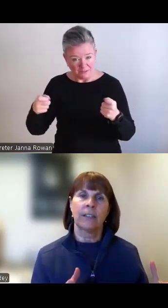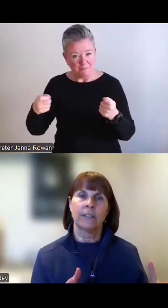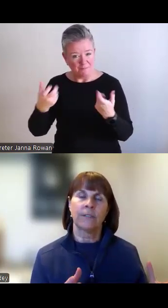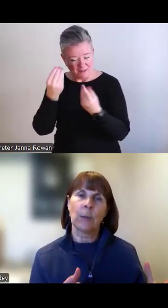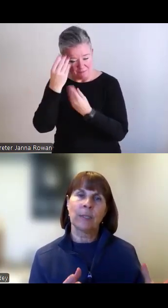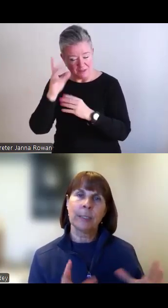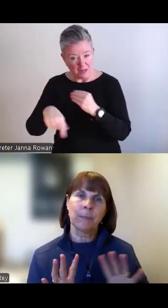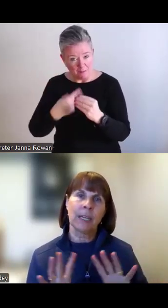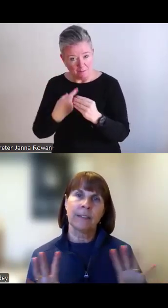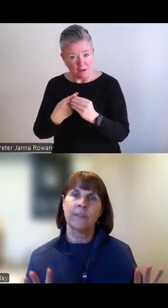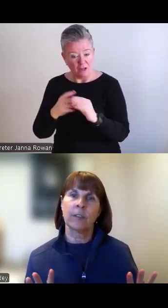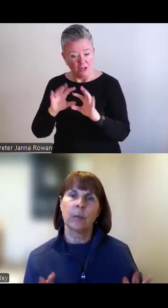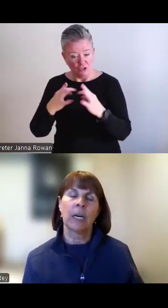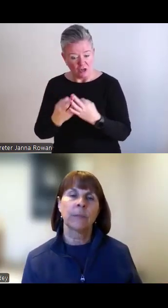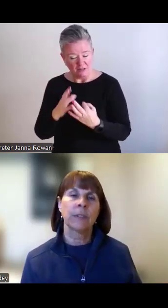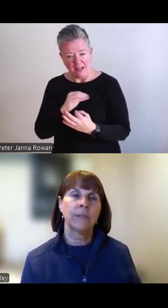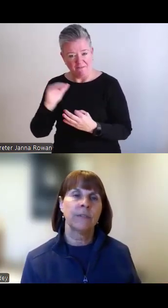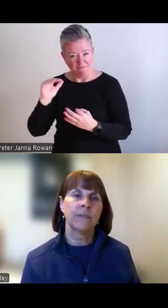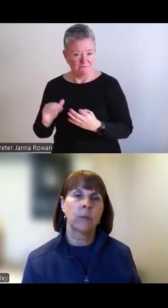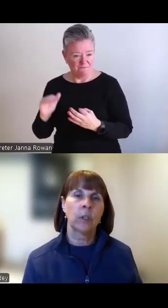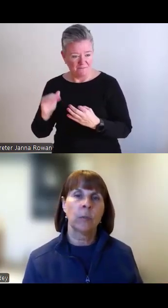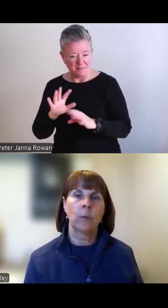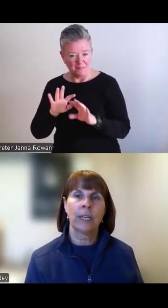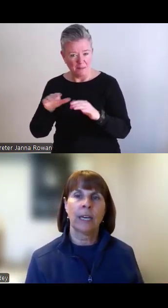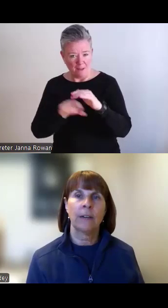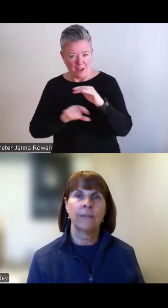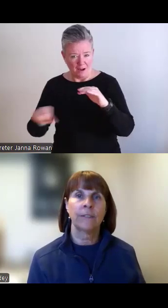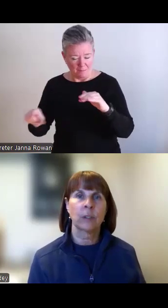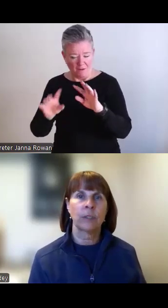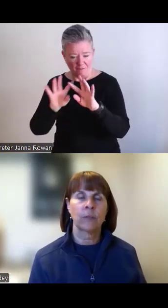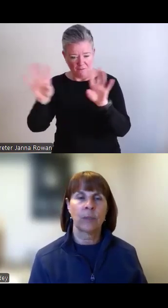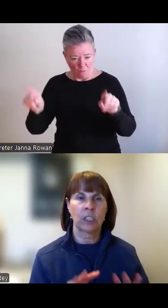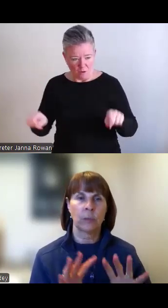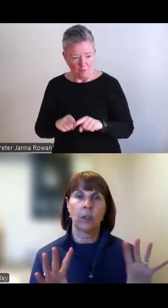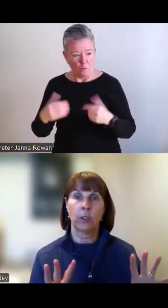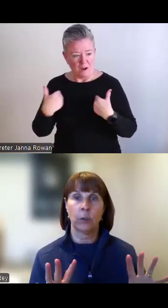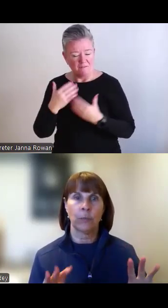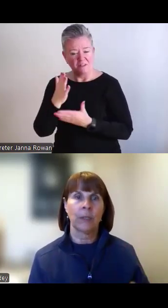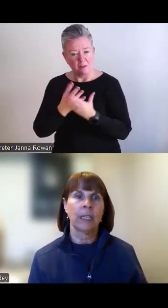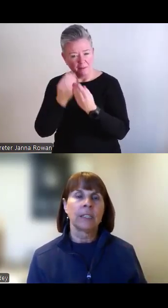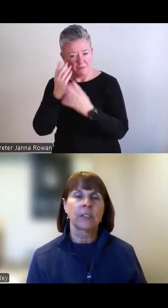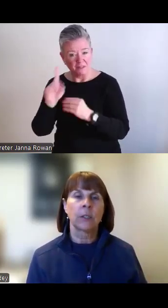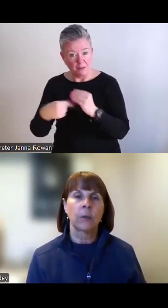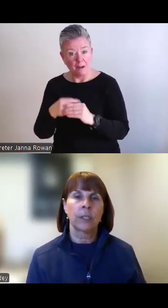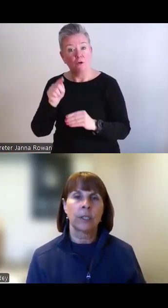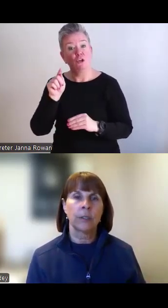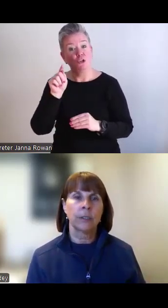the child and family. At the very bottom of the form, we have some information about you. So,